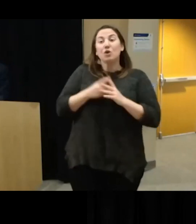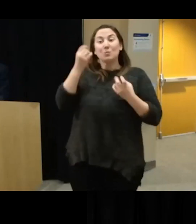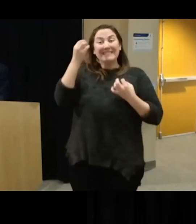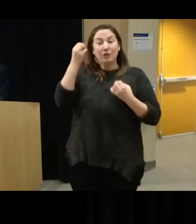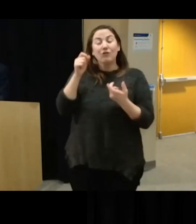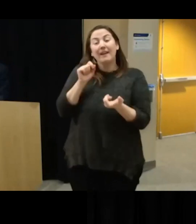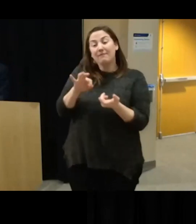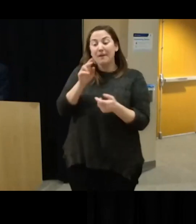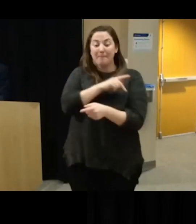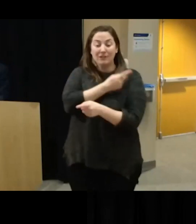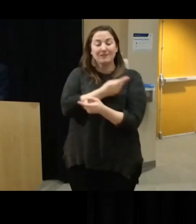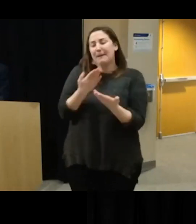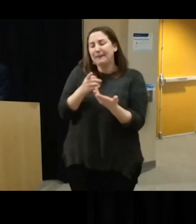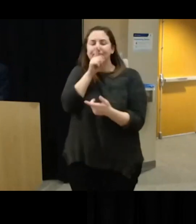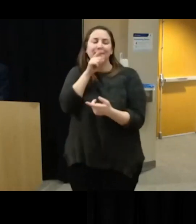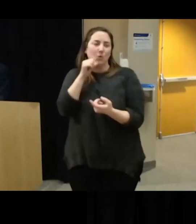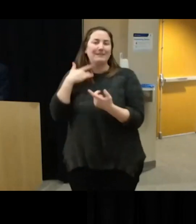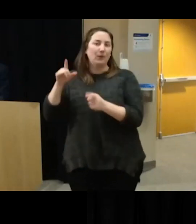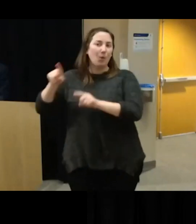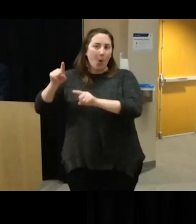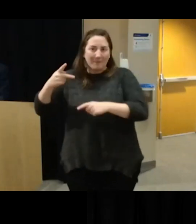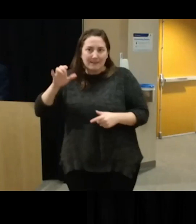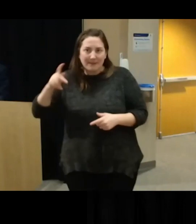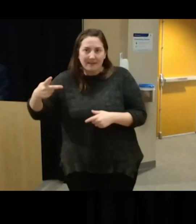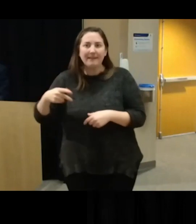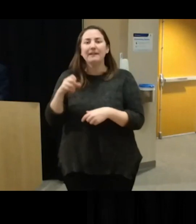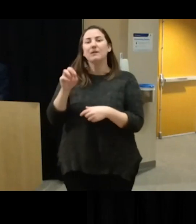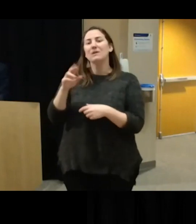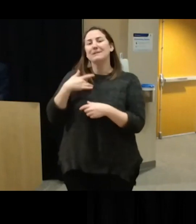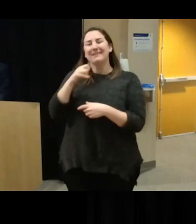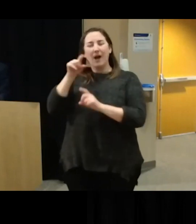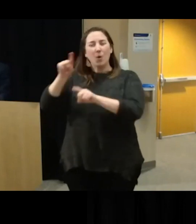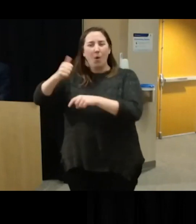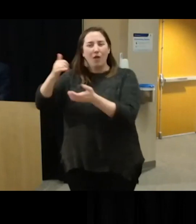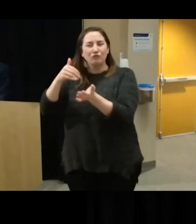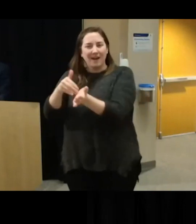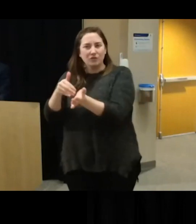don't go to the primary care physician or internist to also take on that extra prescribing.